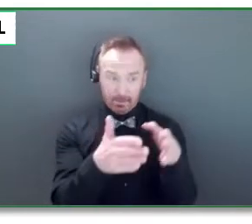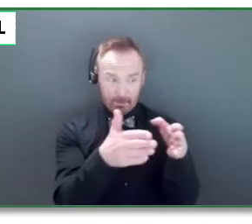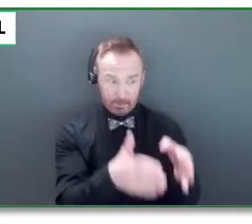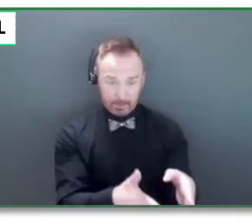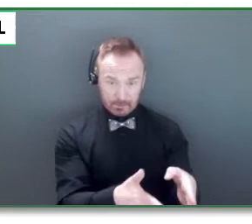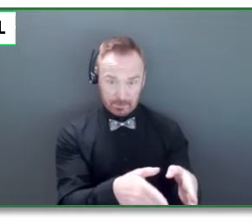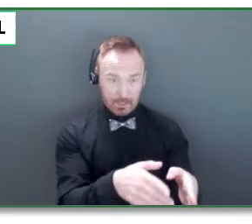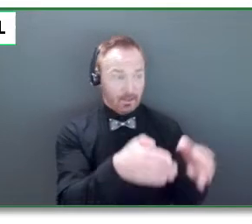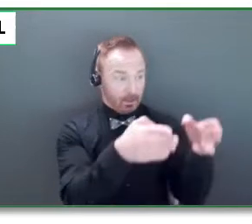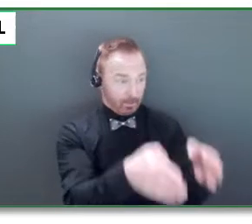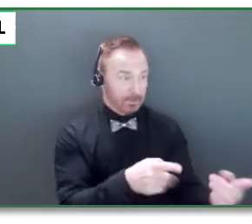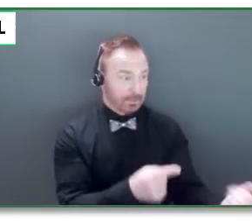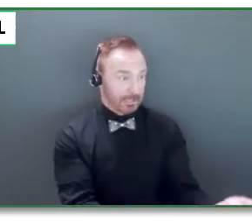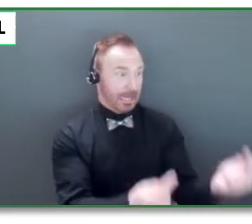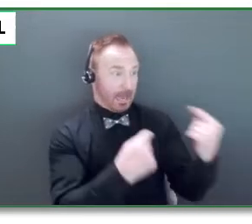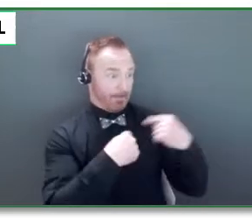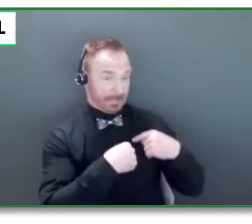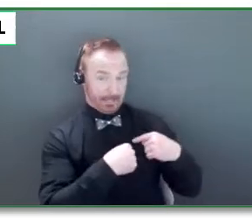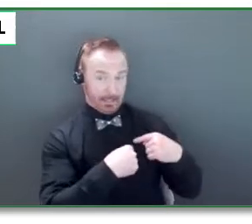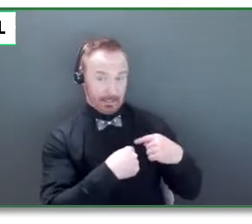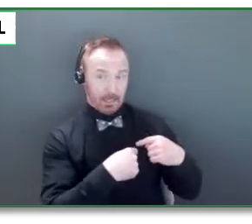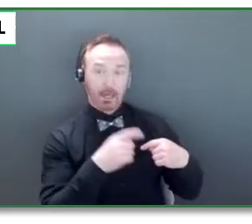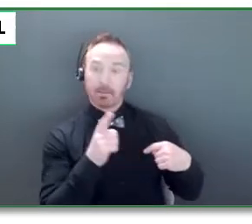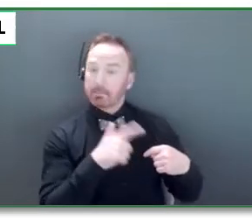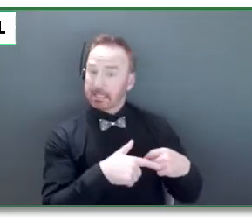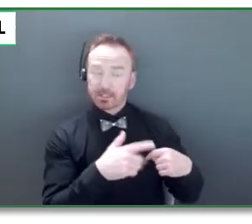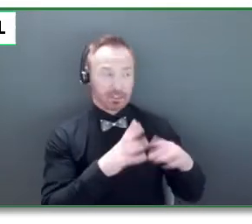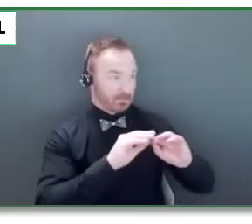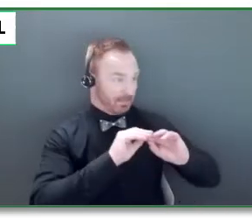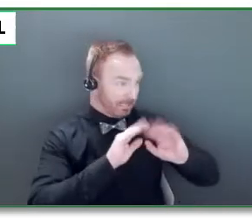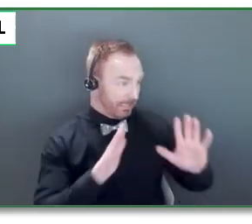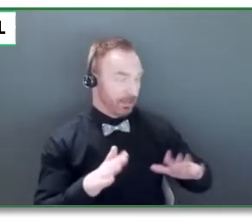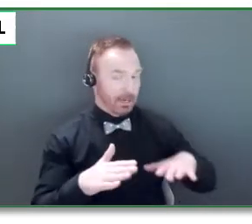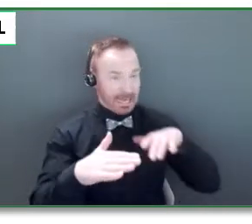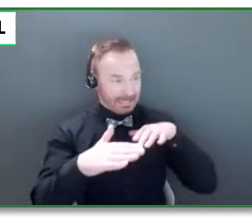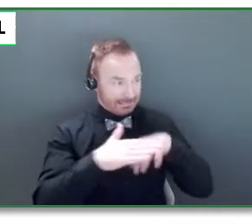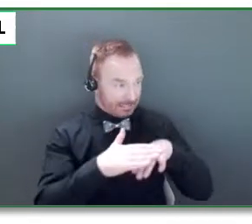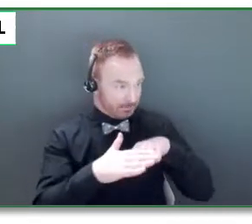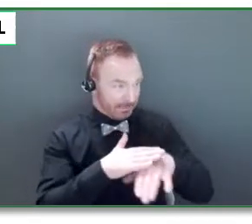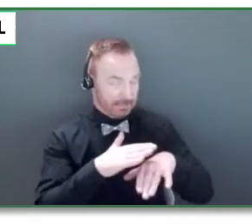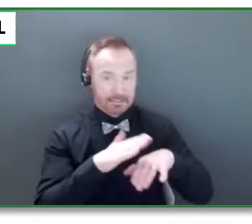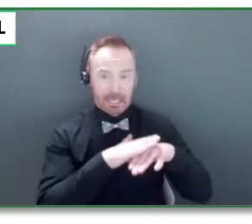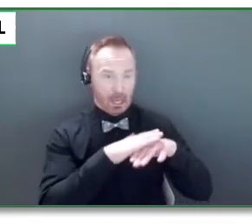clear about your accessibility levels. Really have um explicit